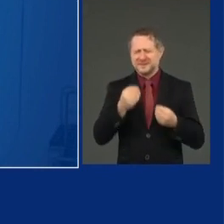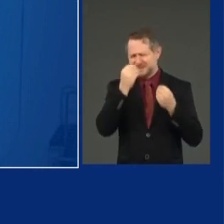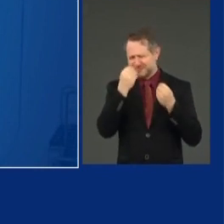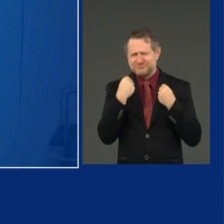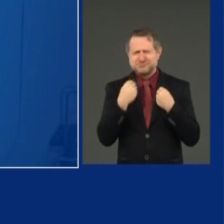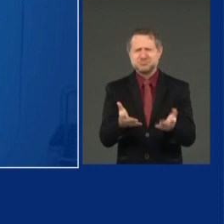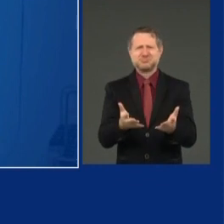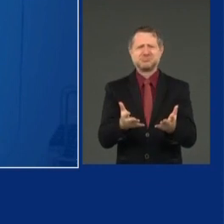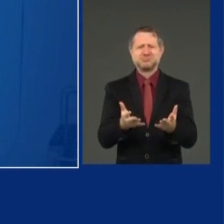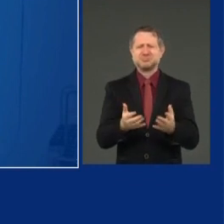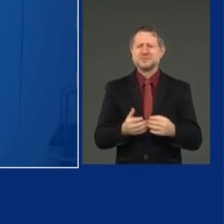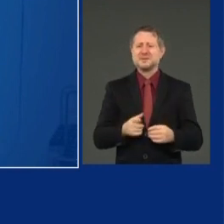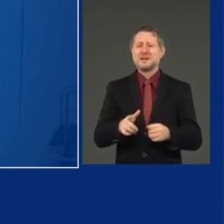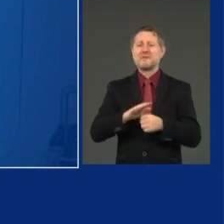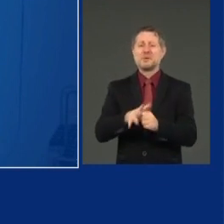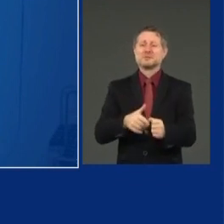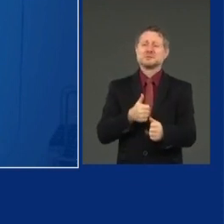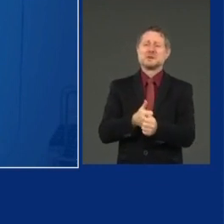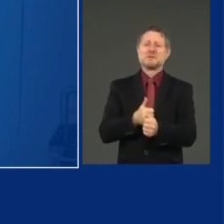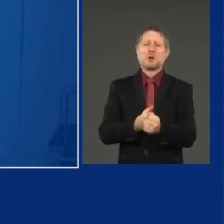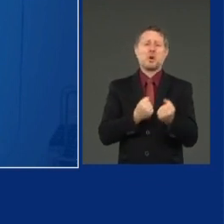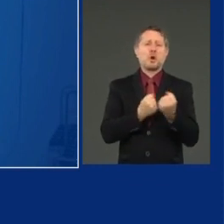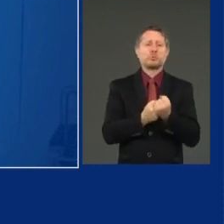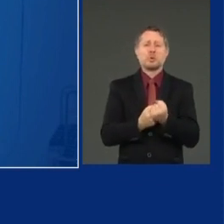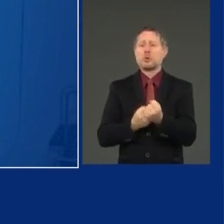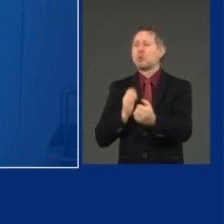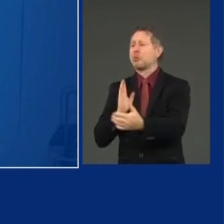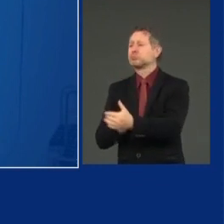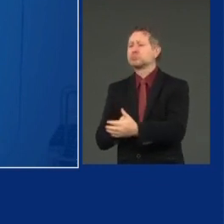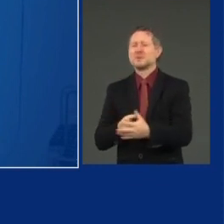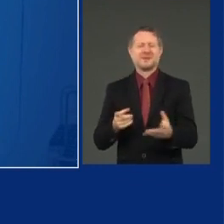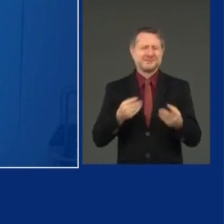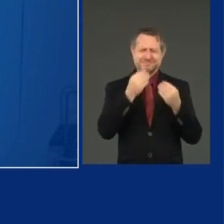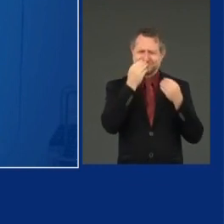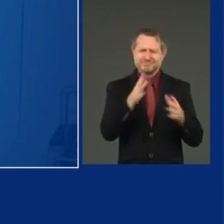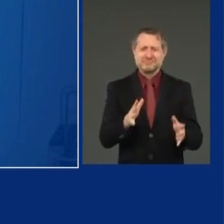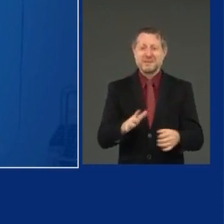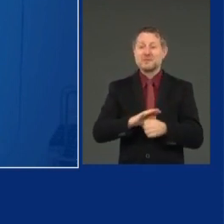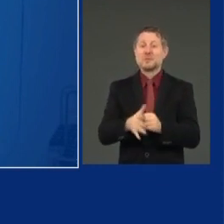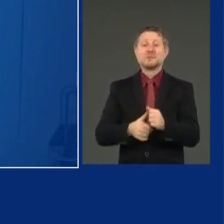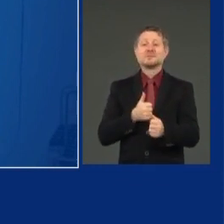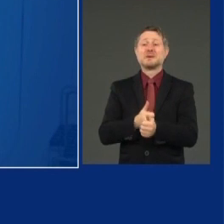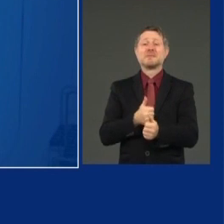POLITICS. THE VIRUS DOESN'T HAVE AN IDEOLOGY.